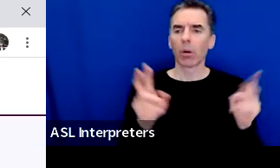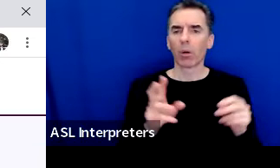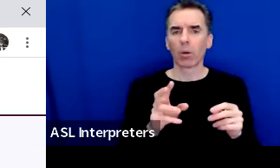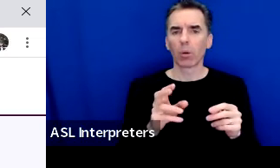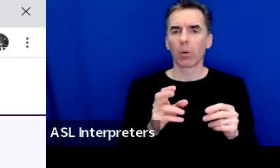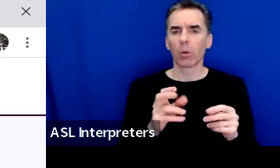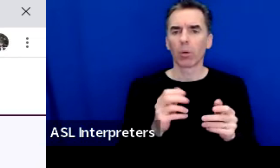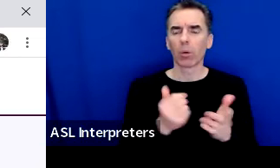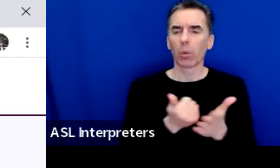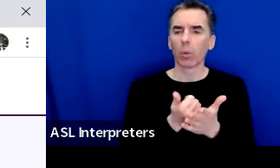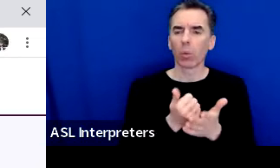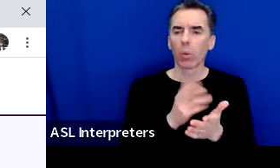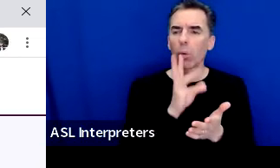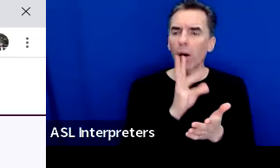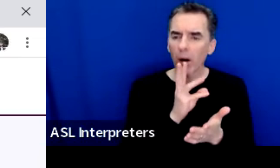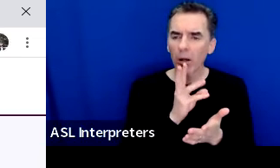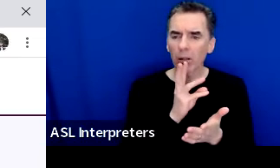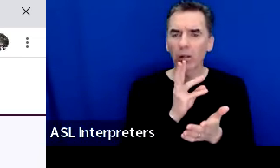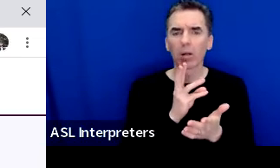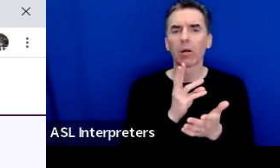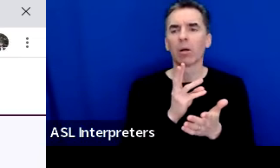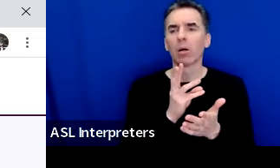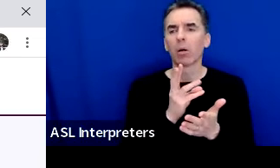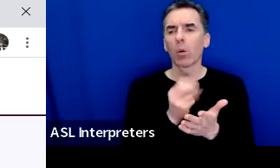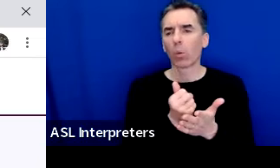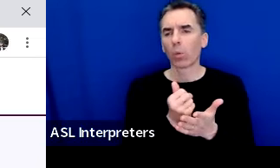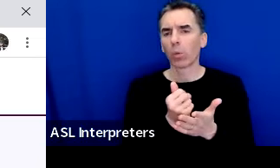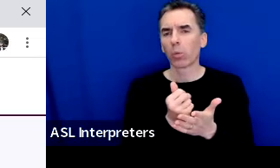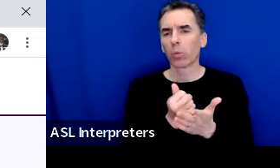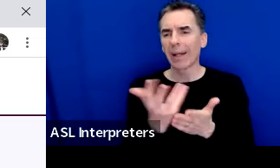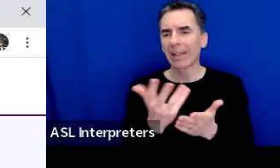So there is, of course, now a mathematics of wastewater management in my. Yeah.